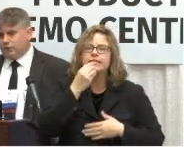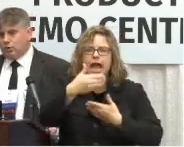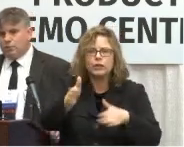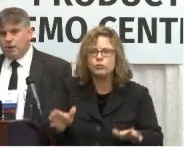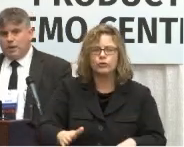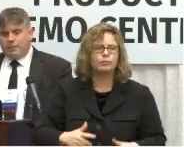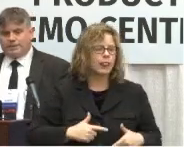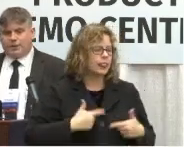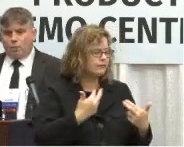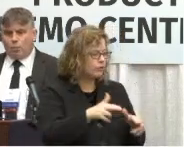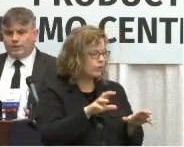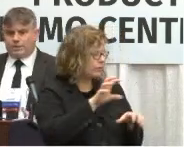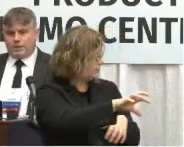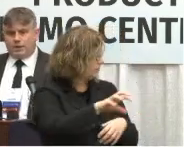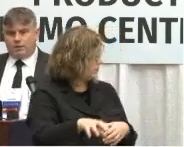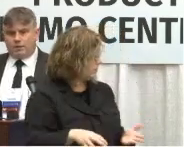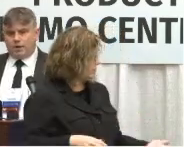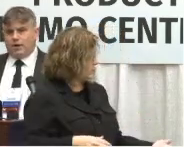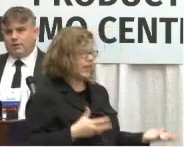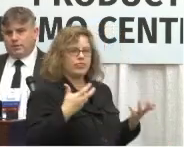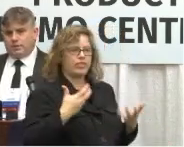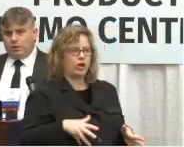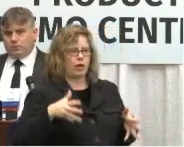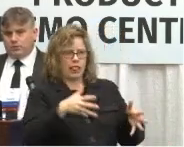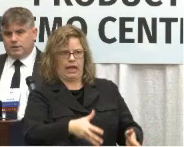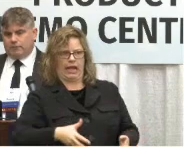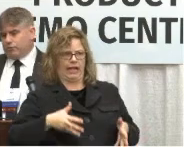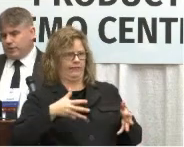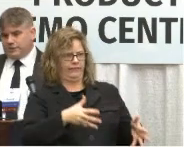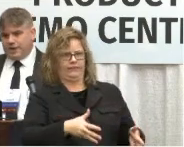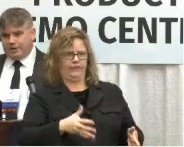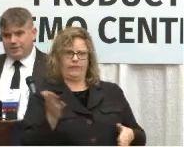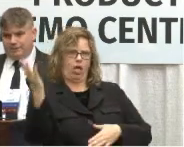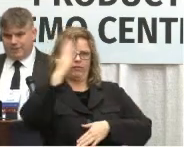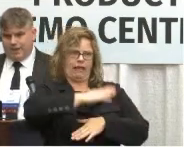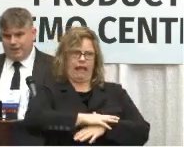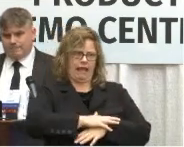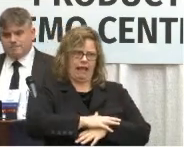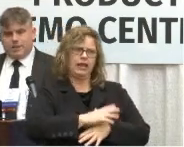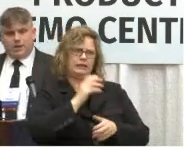a living room but they don't want it there for the entirety of the day.